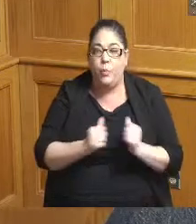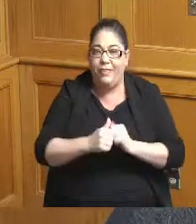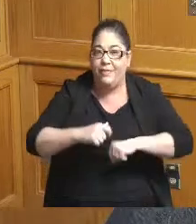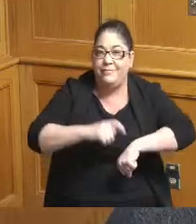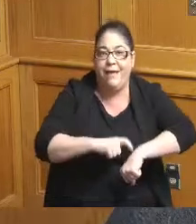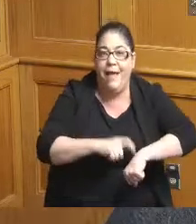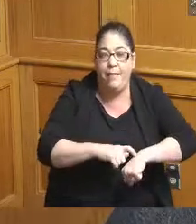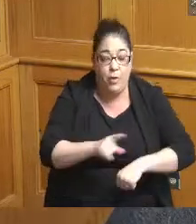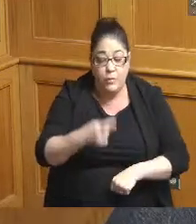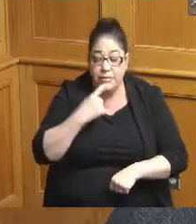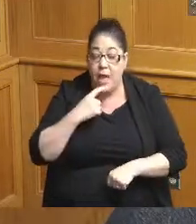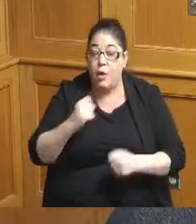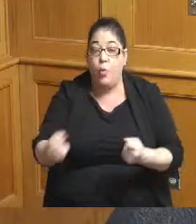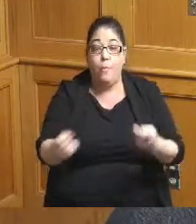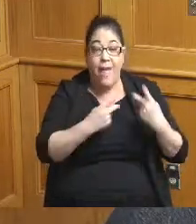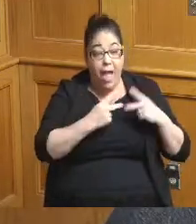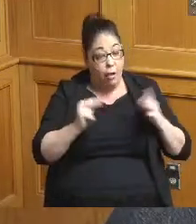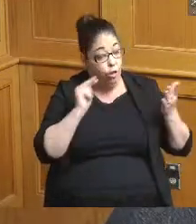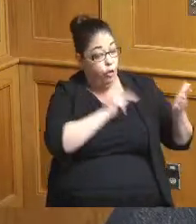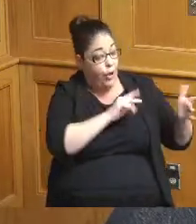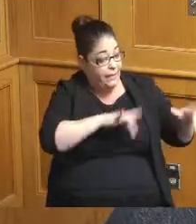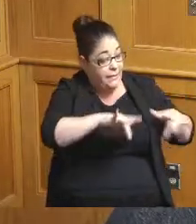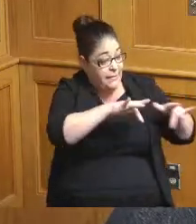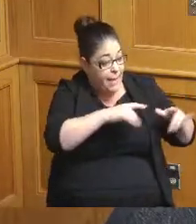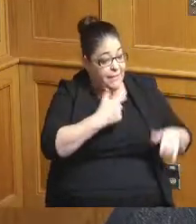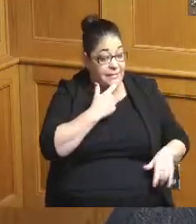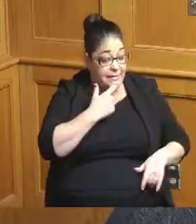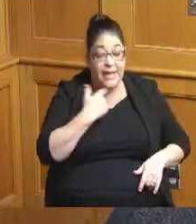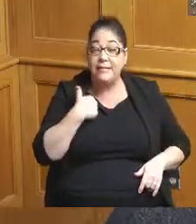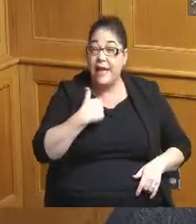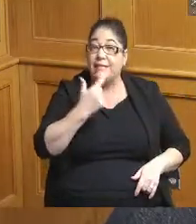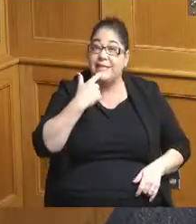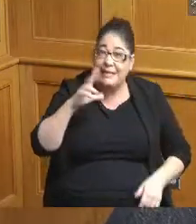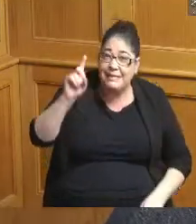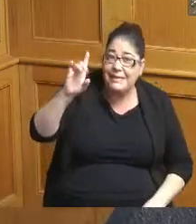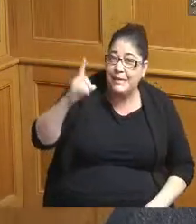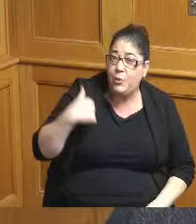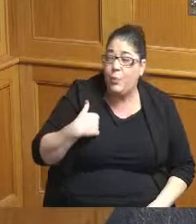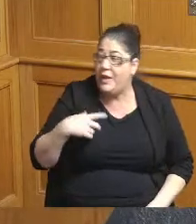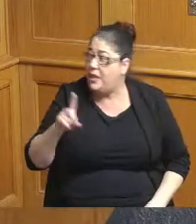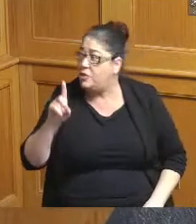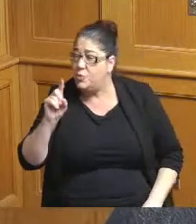like you were saying the tape you'll see me on there saying did we do our due diligence and